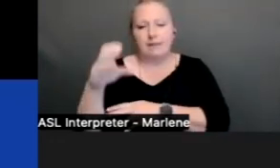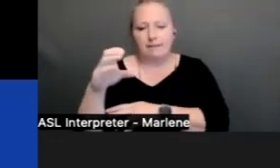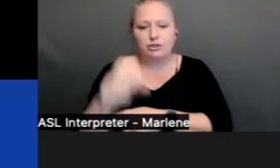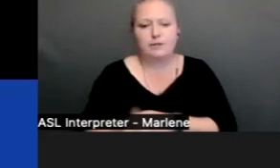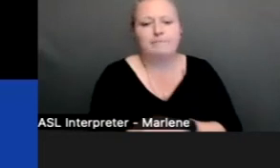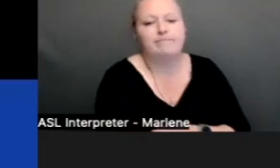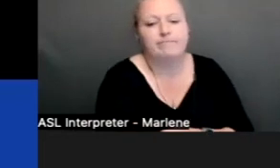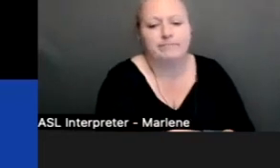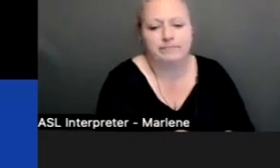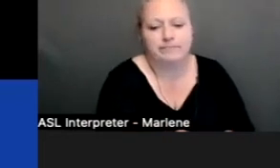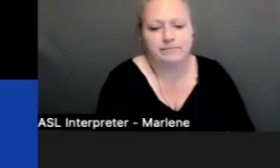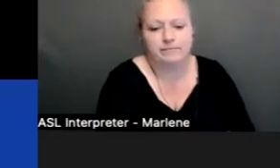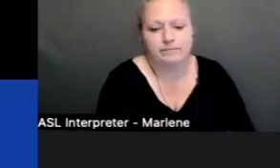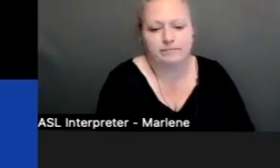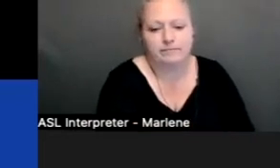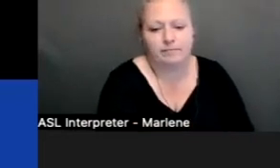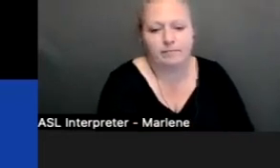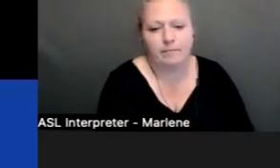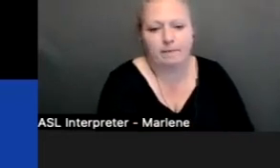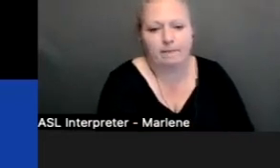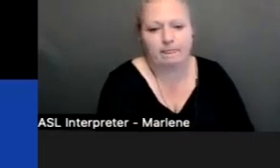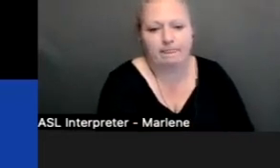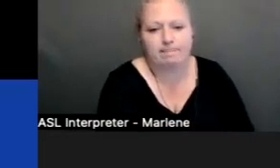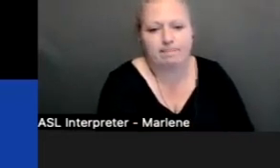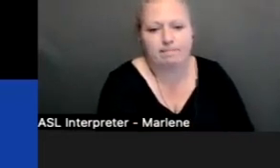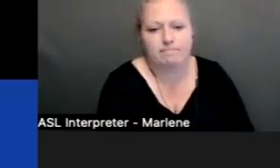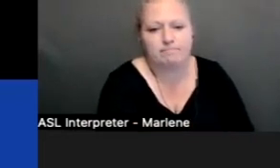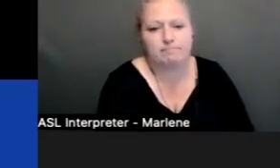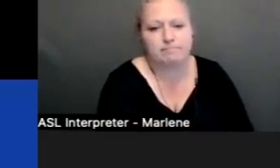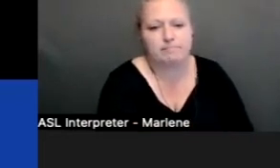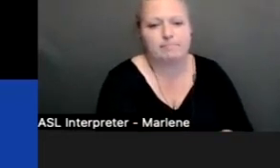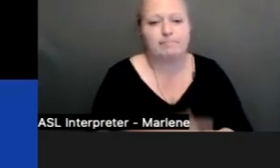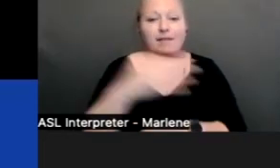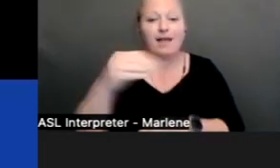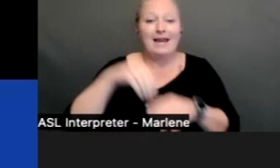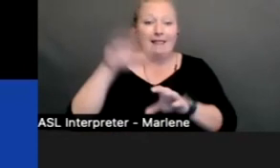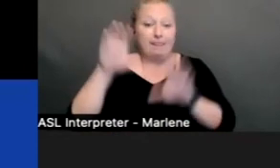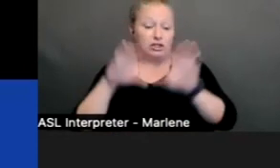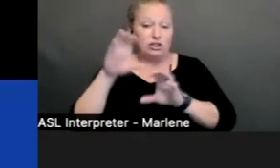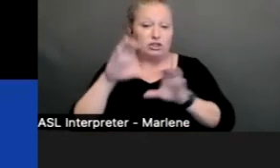And in the chat, I would like to invite everybody who is here to introduce yourselves,